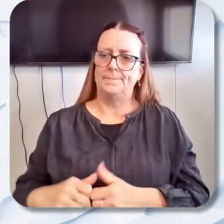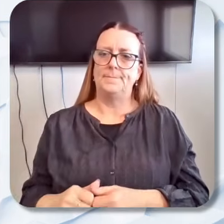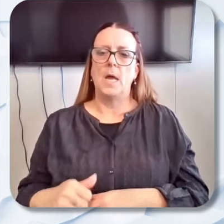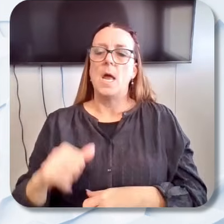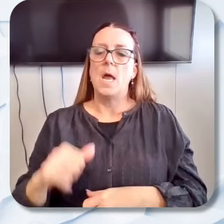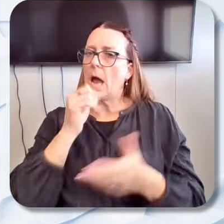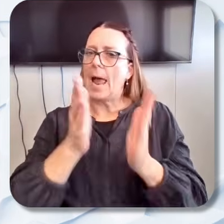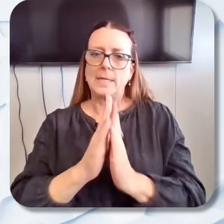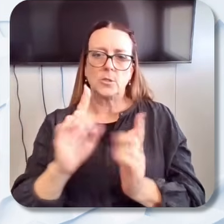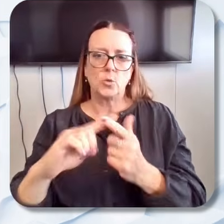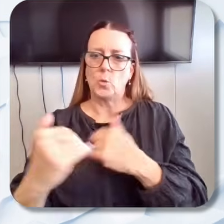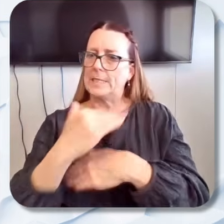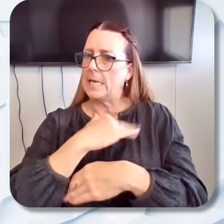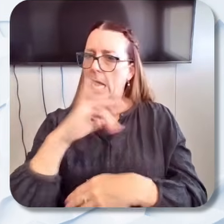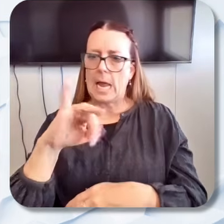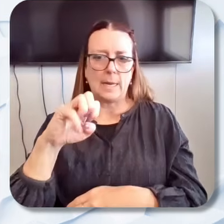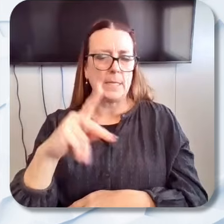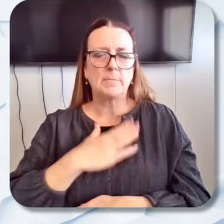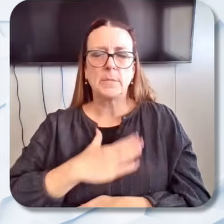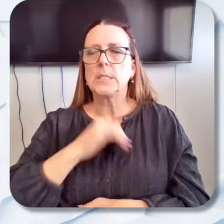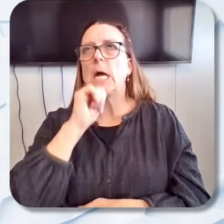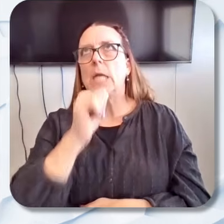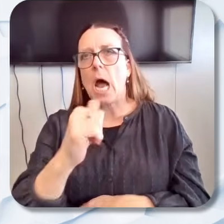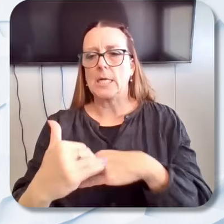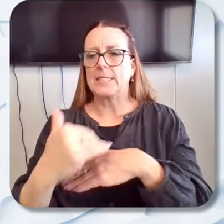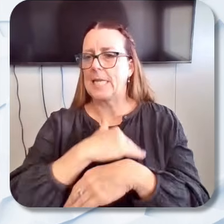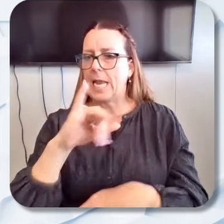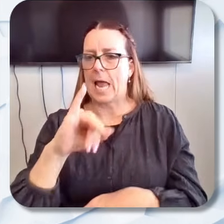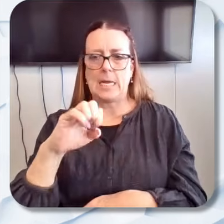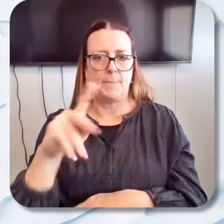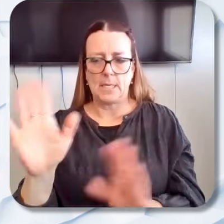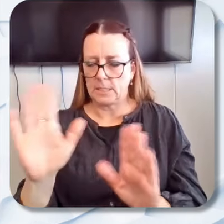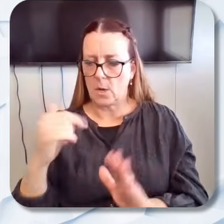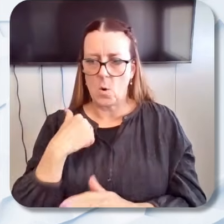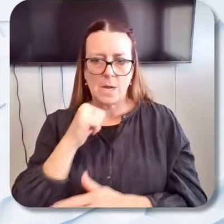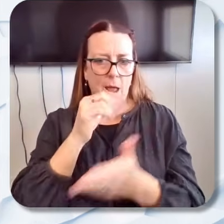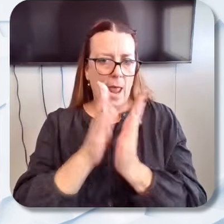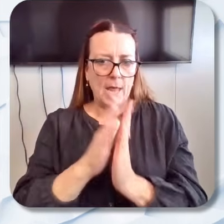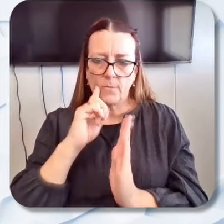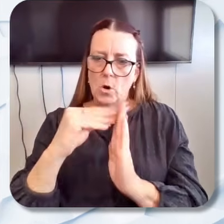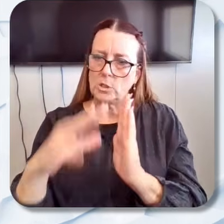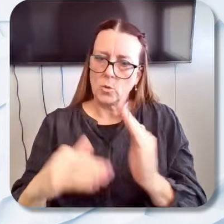Please do not send us IEPs here at the State level. We are not asking for student level data.